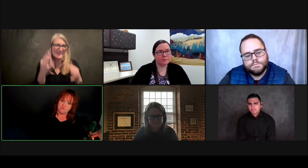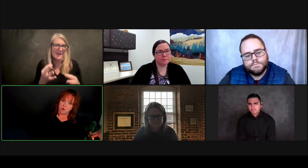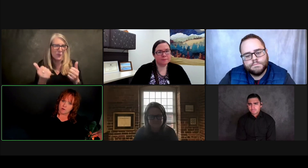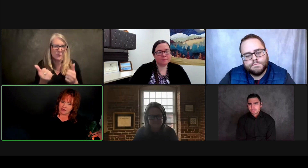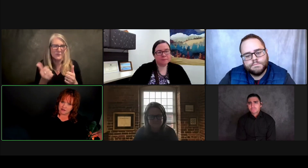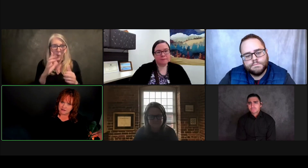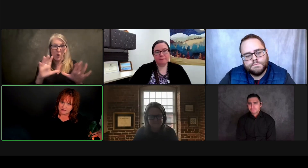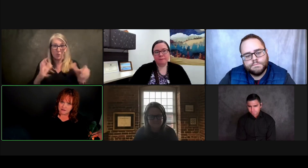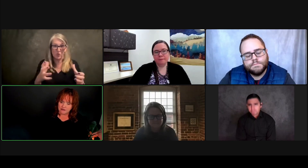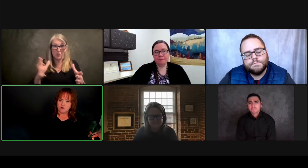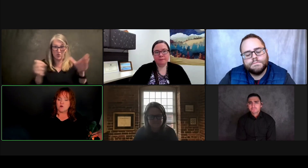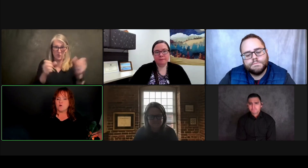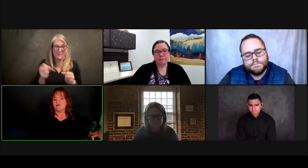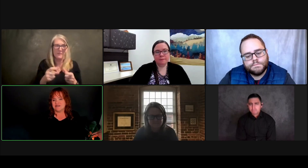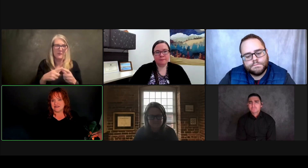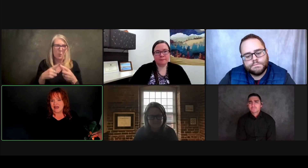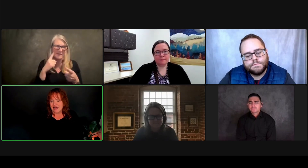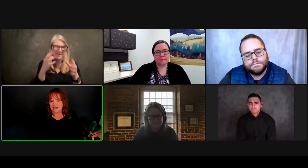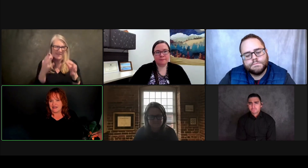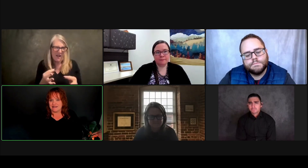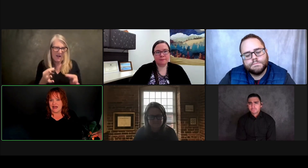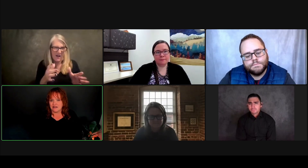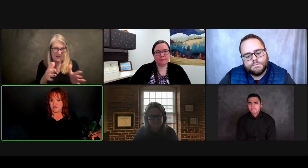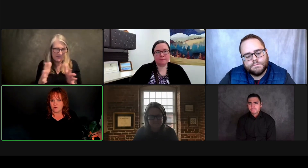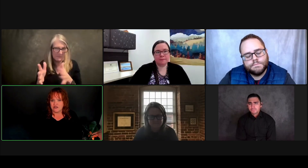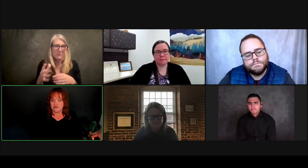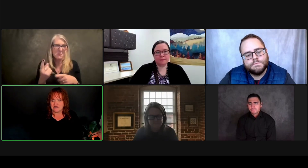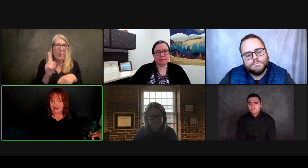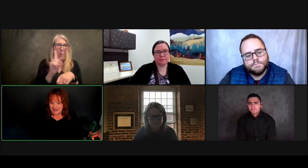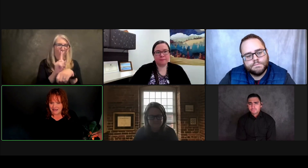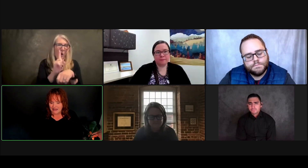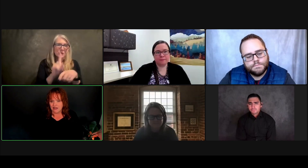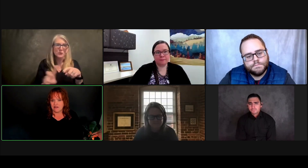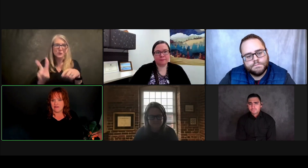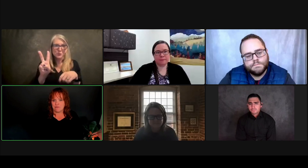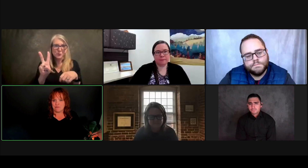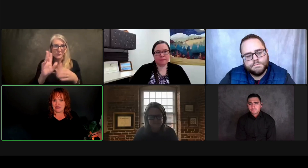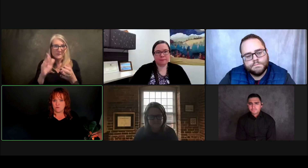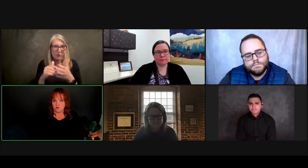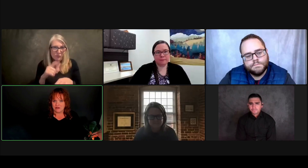months. We'll decide exactly which day that meeting will be.